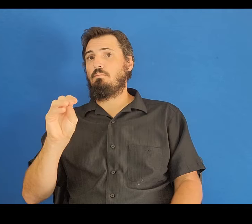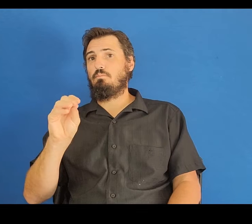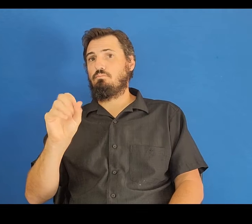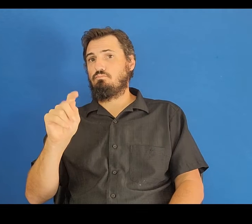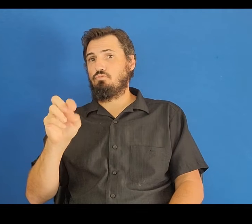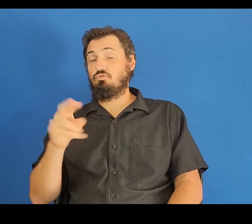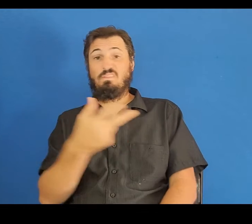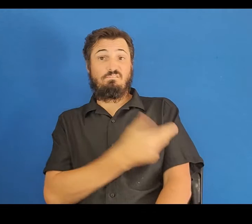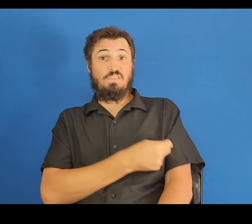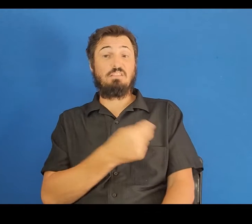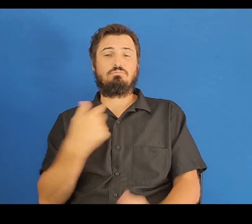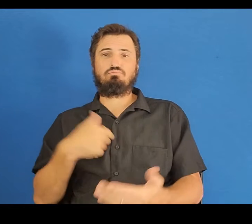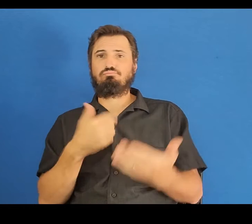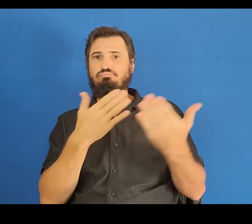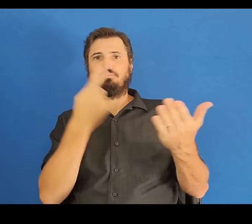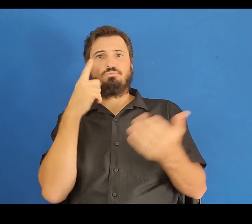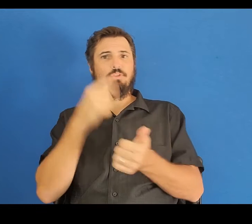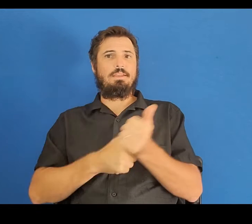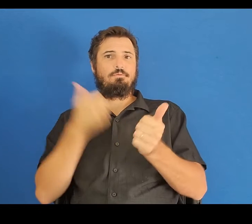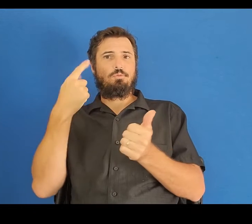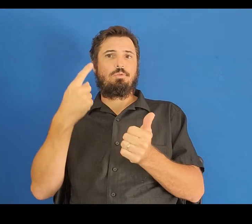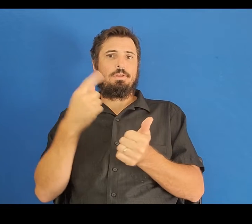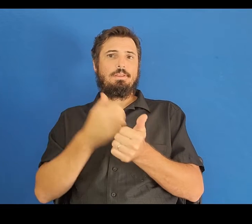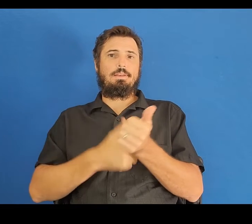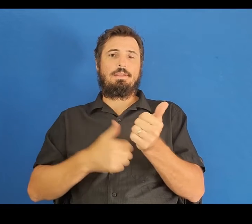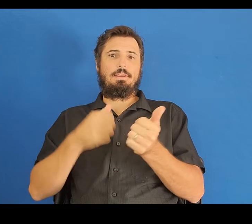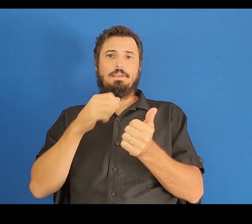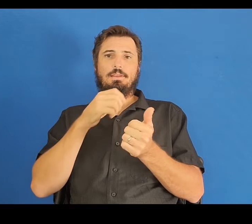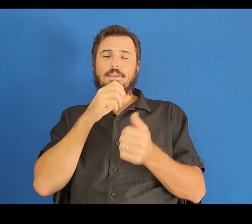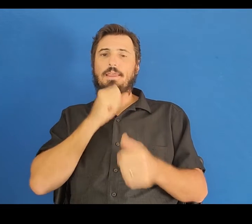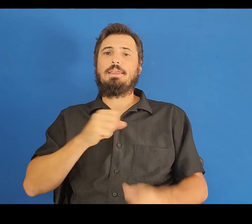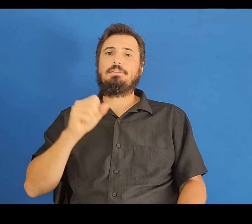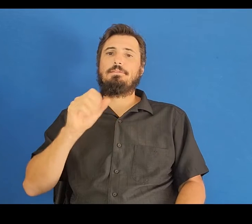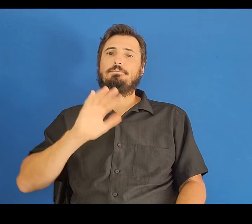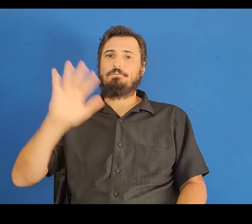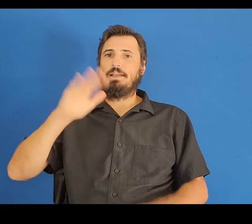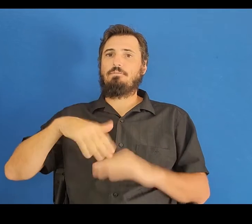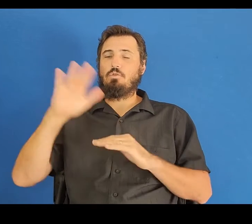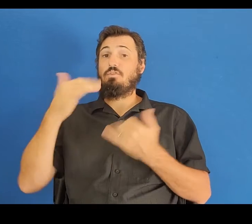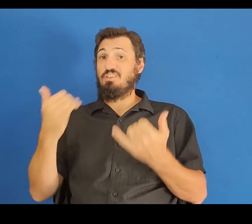for everyone aged 5 and older, and boosters are now recommended for everyone 12 years of age and older.